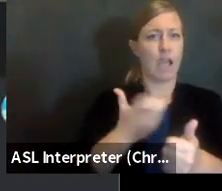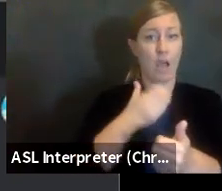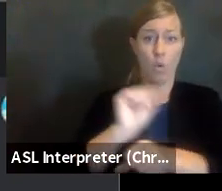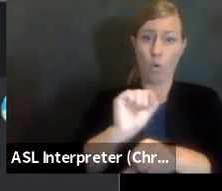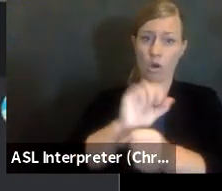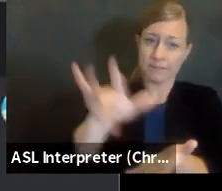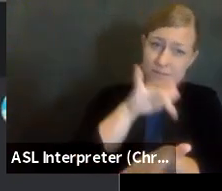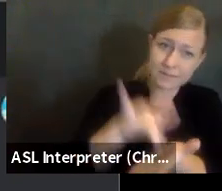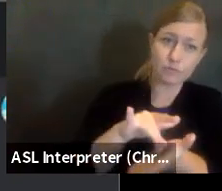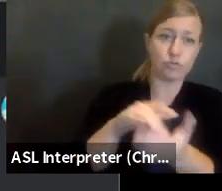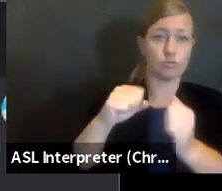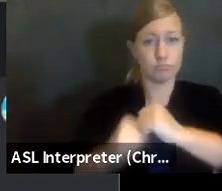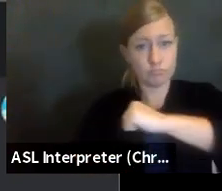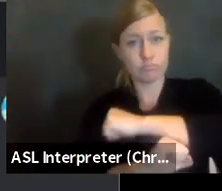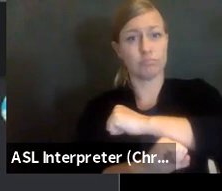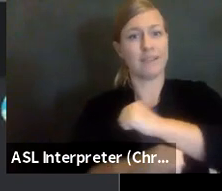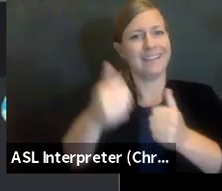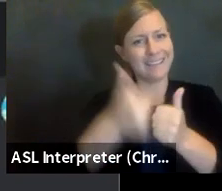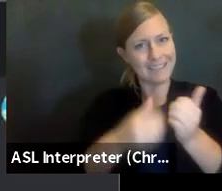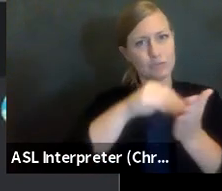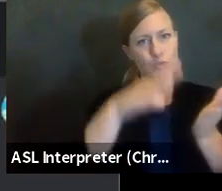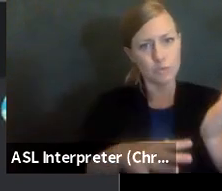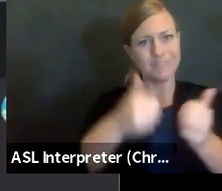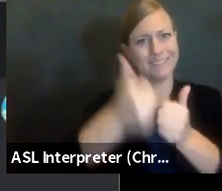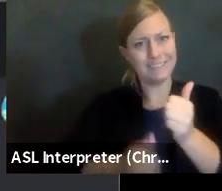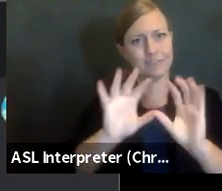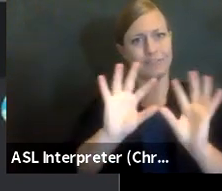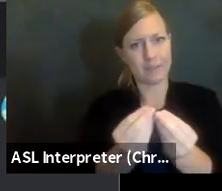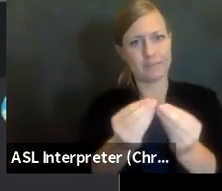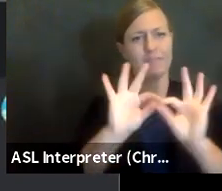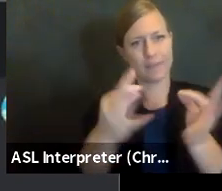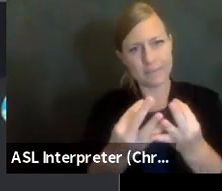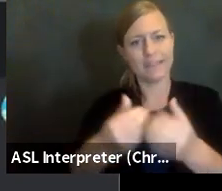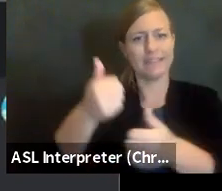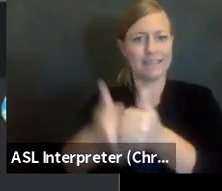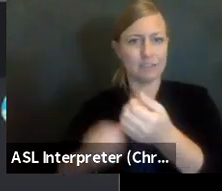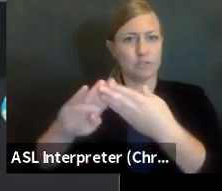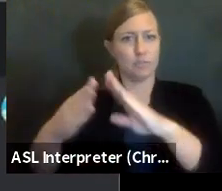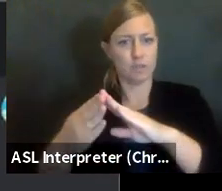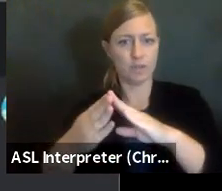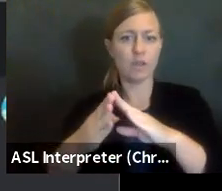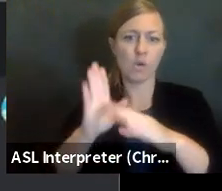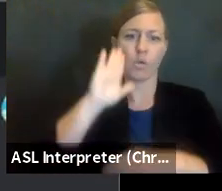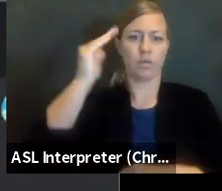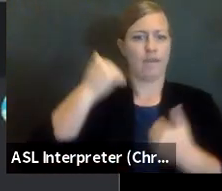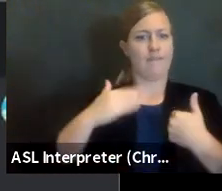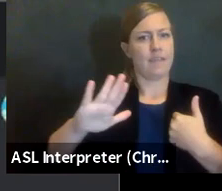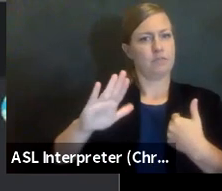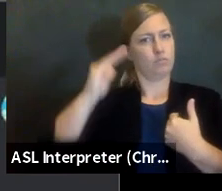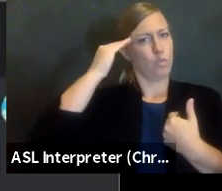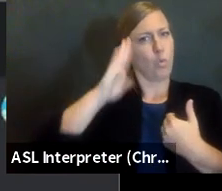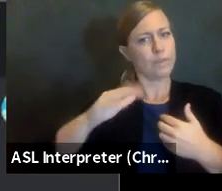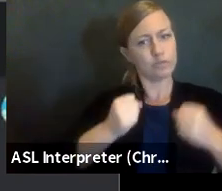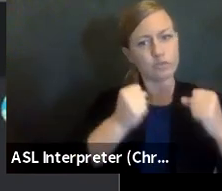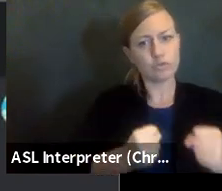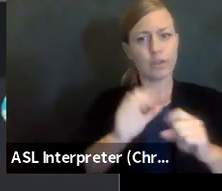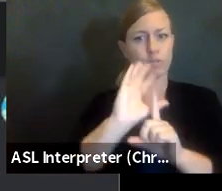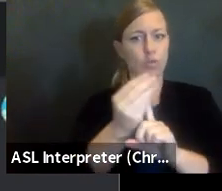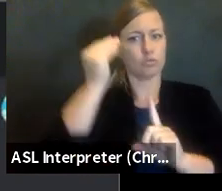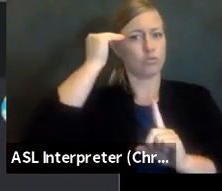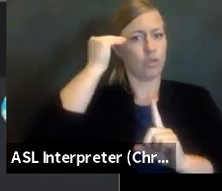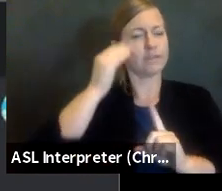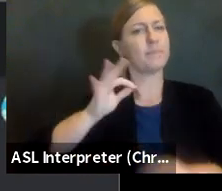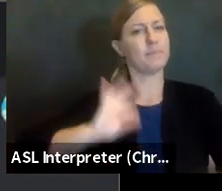ESD 101 - Jeff Crawford: each family, every community would possesses their strengths and cultural knowledge that benefits their peers, educators, and schools and we're going to use that to guide our work.